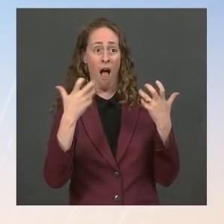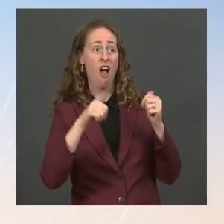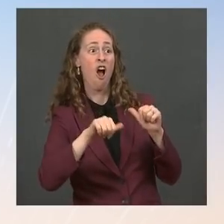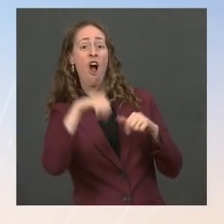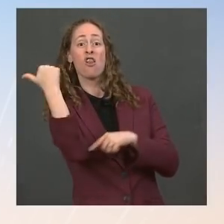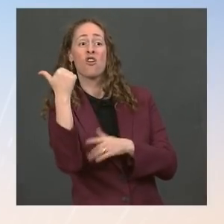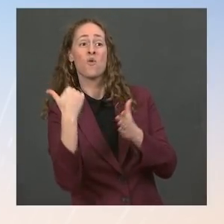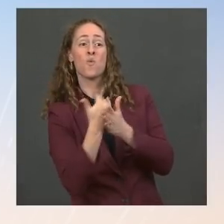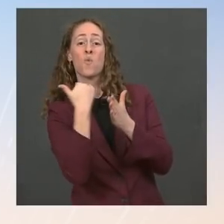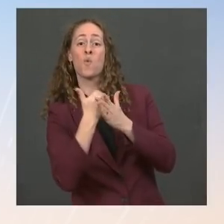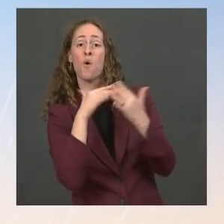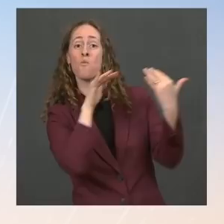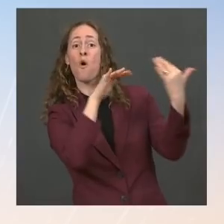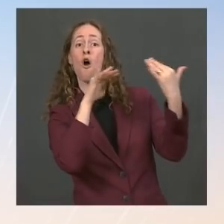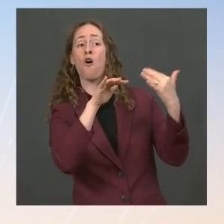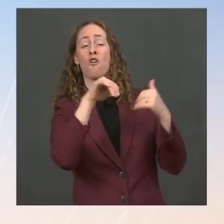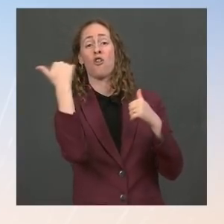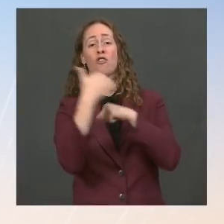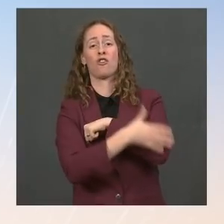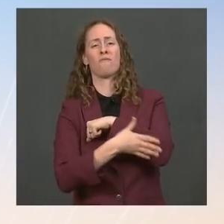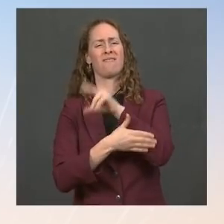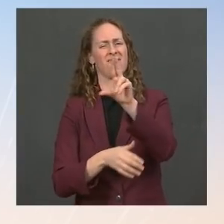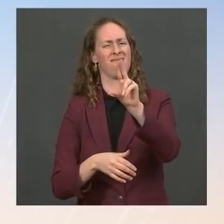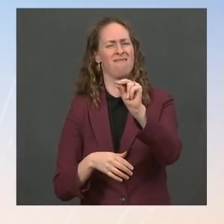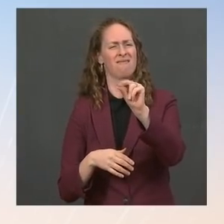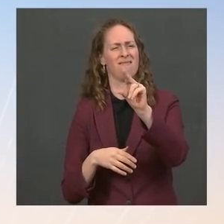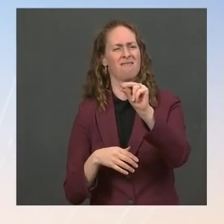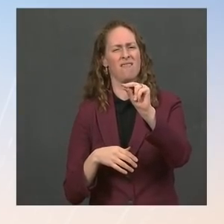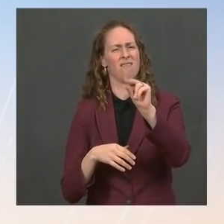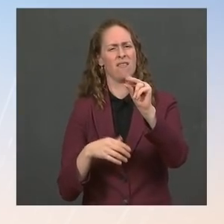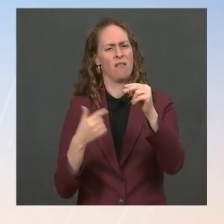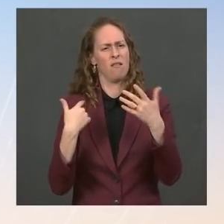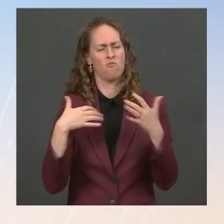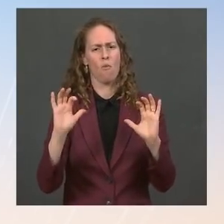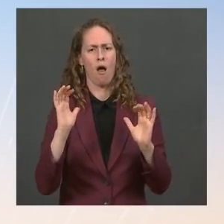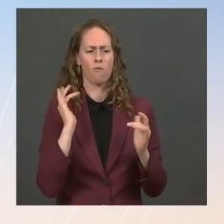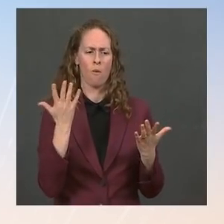We will continue to pursue our interests. We will continue to lift up global priorities.